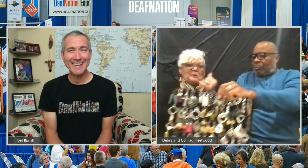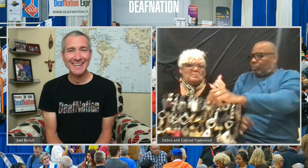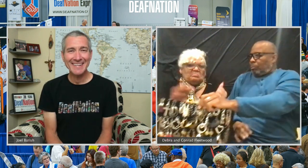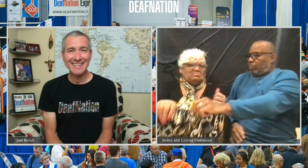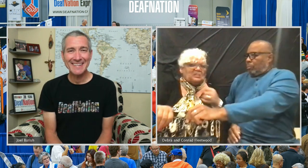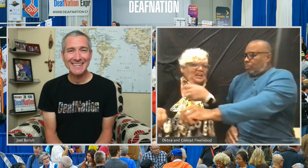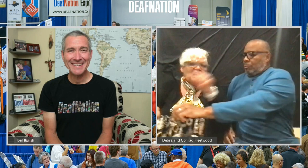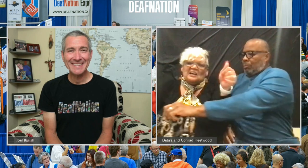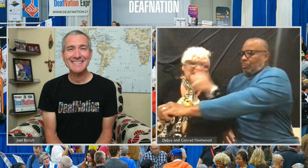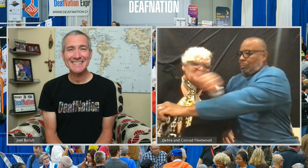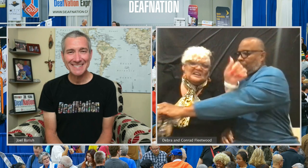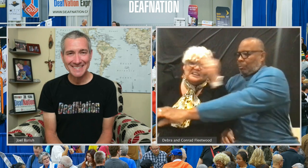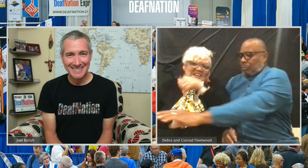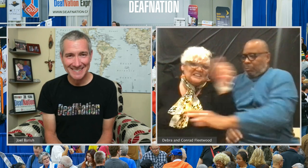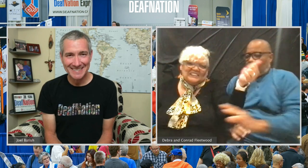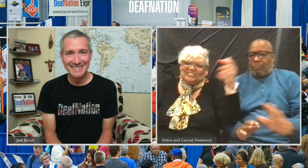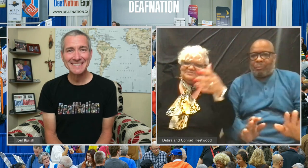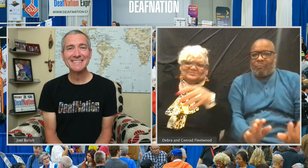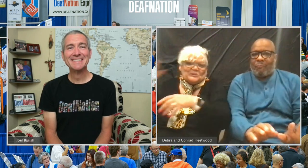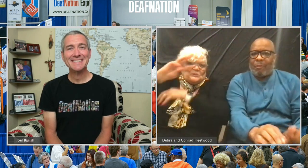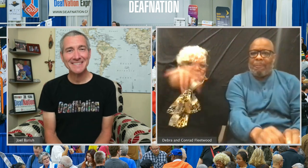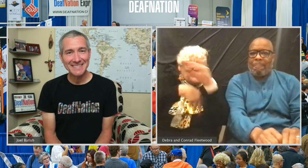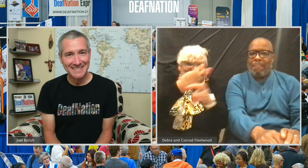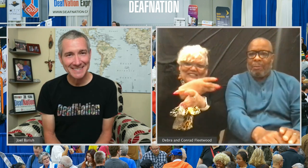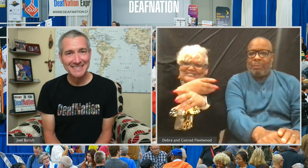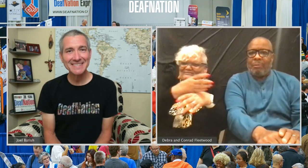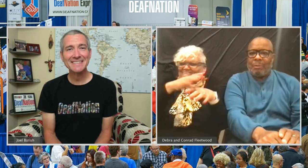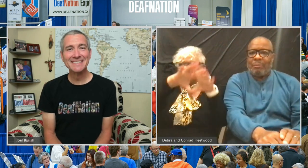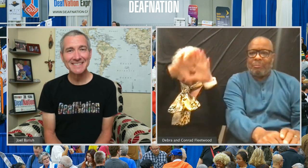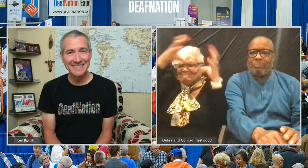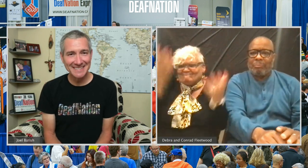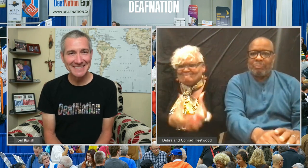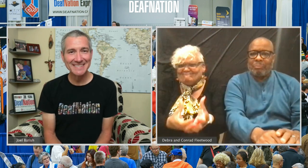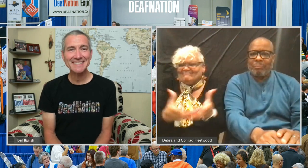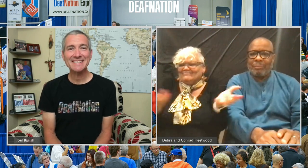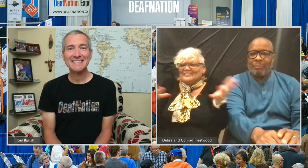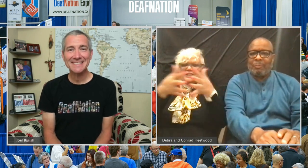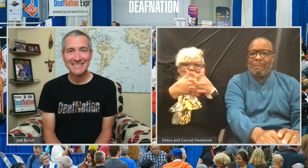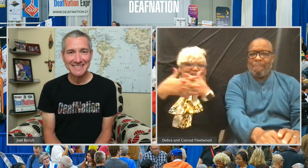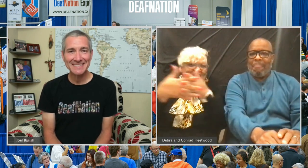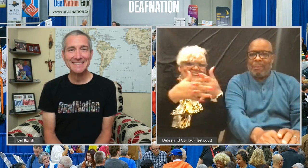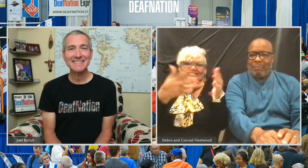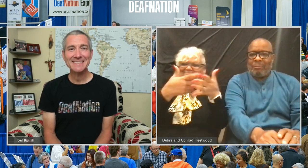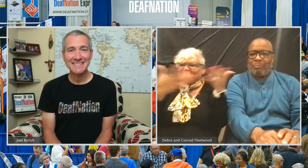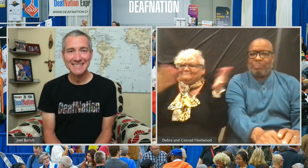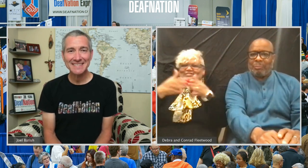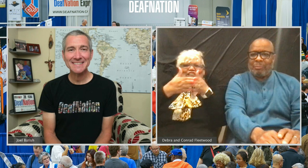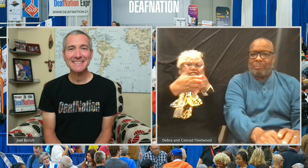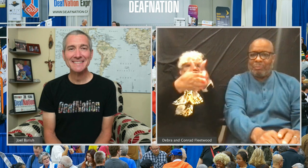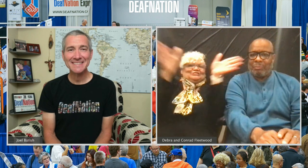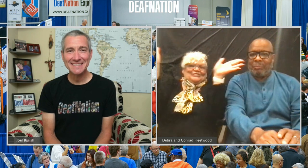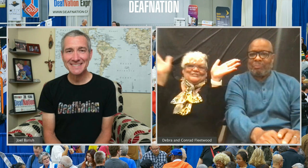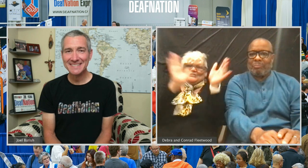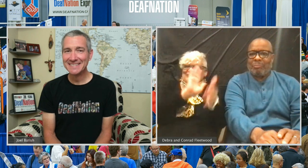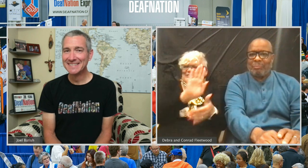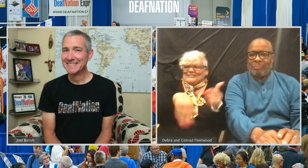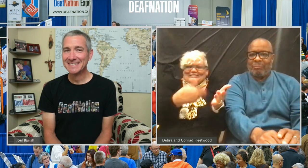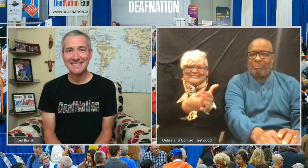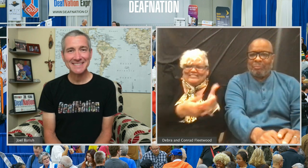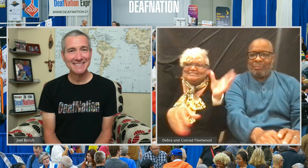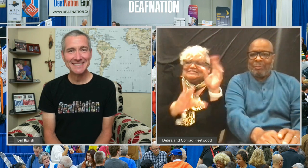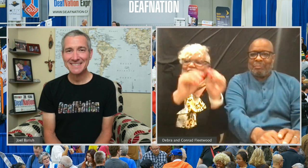Both. Any, any. The world, USA, all of them.